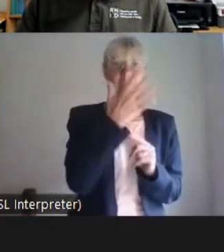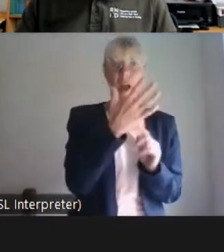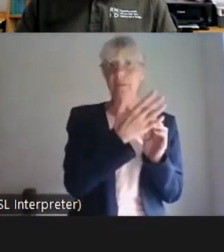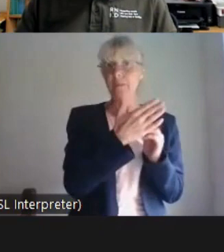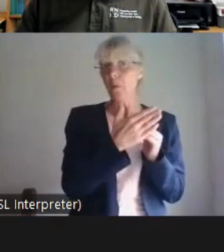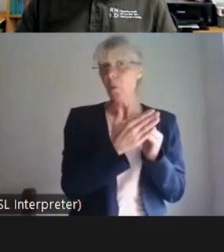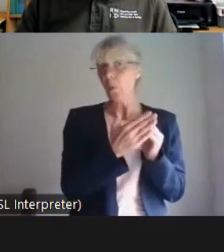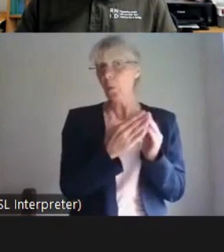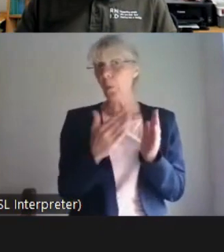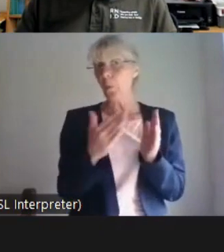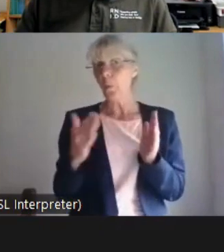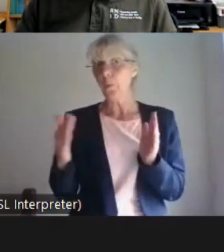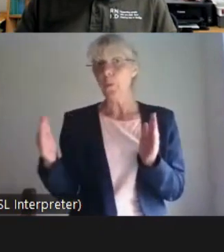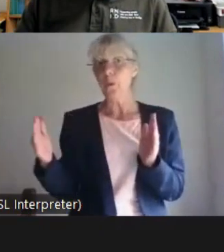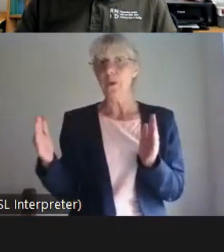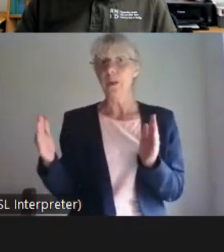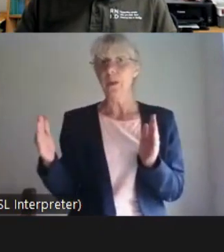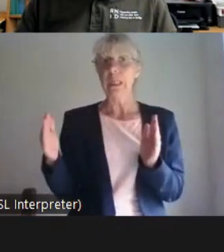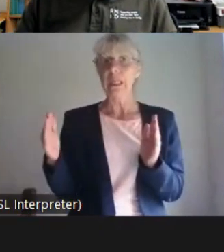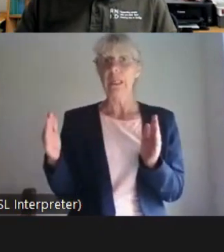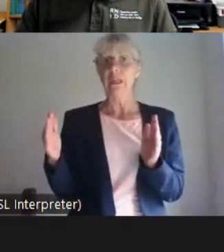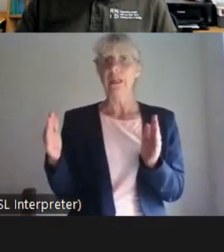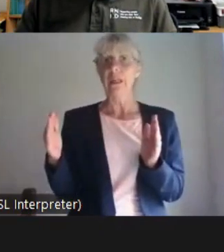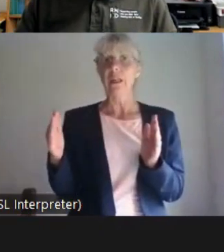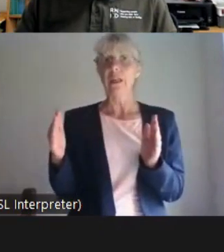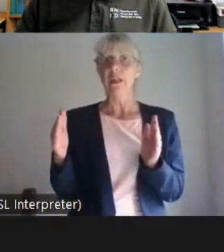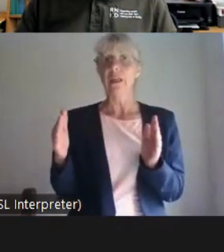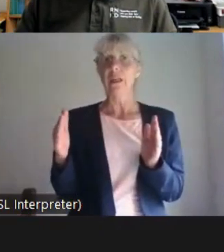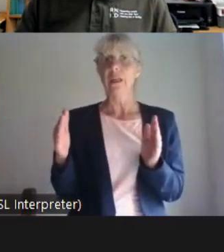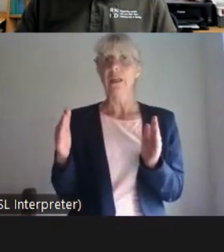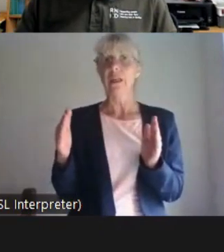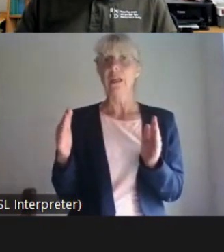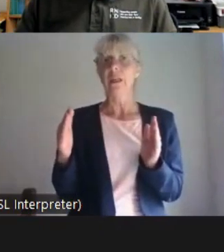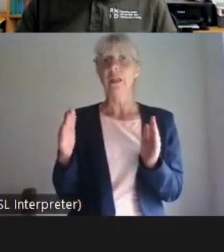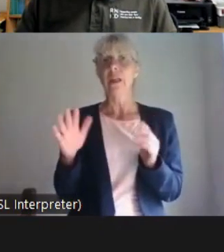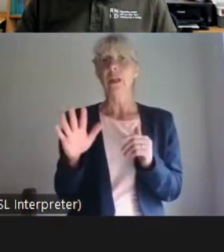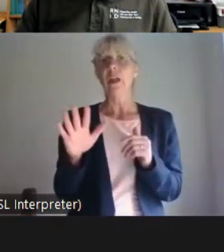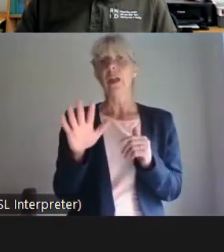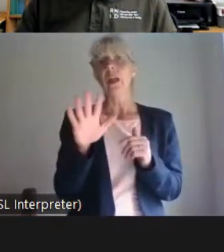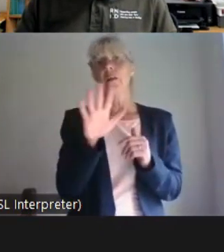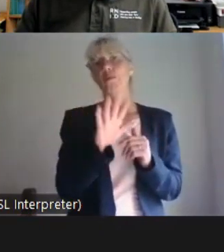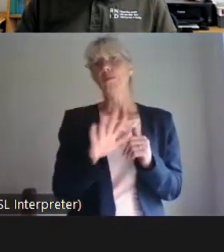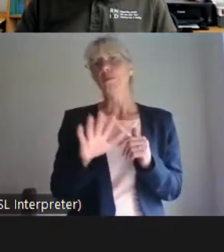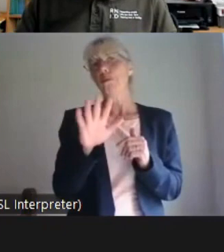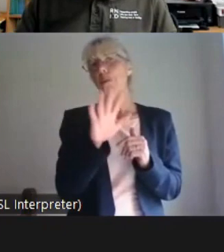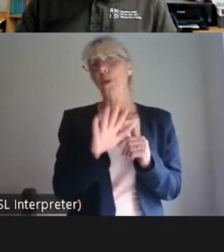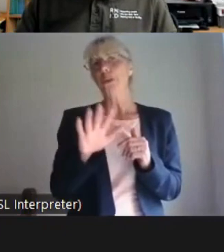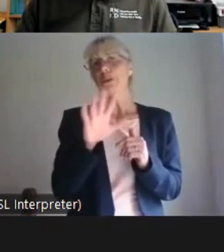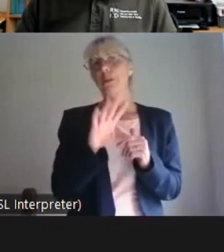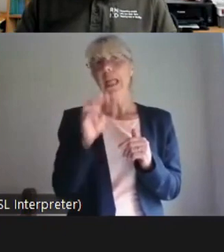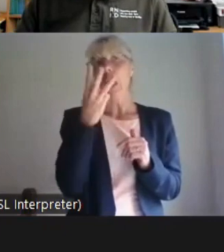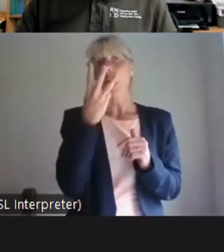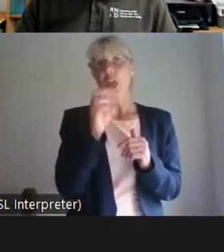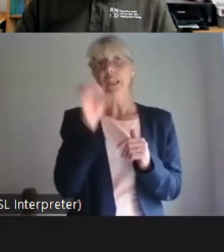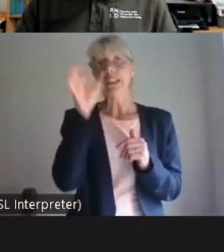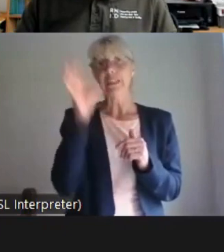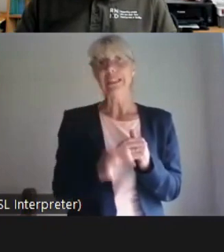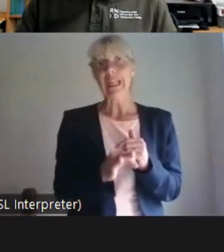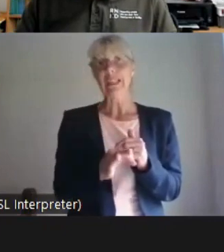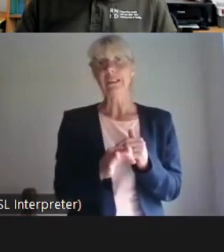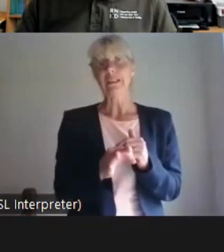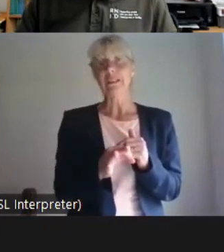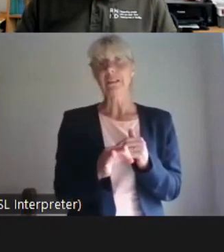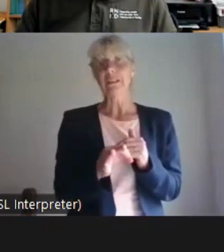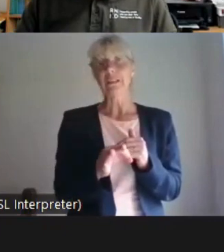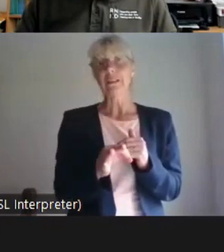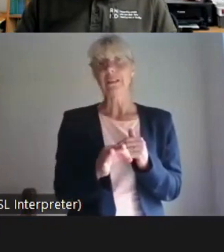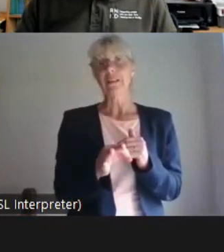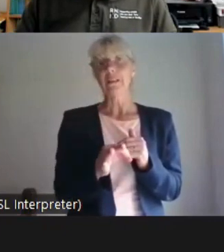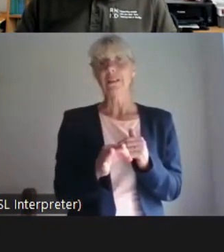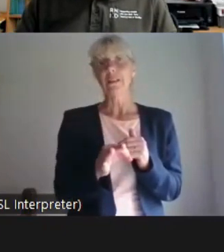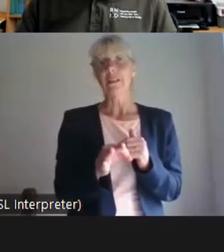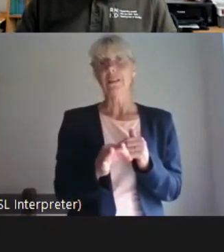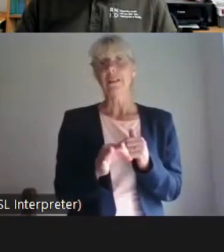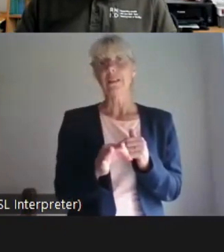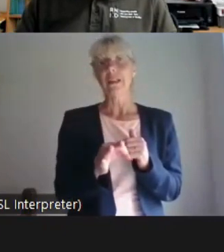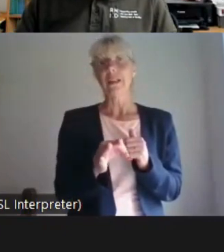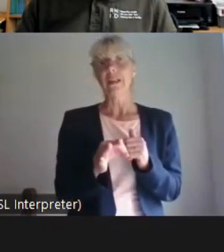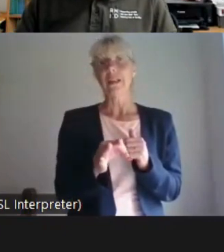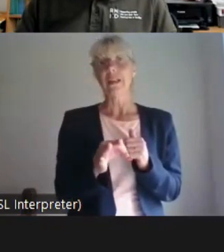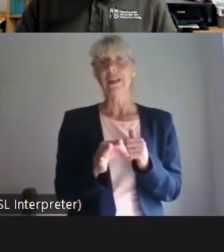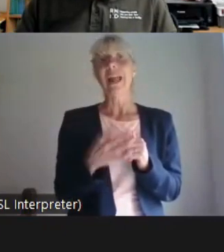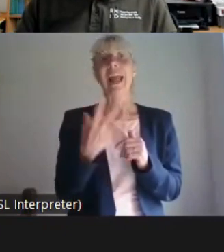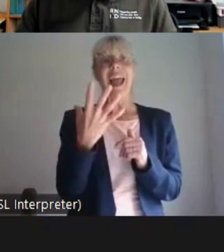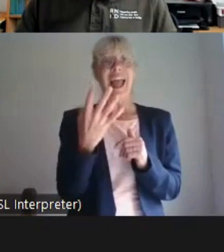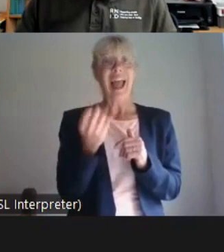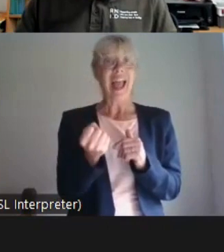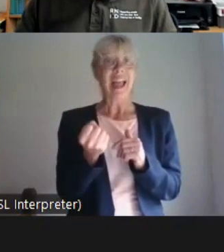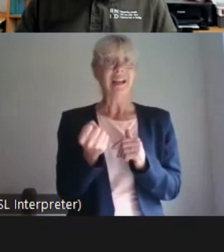um approximately again as [ __ ] was saying 30 percent will um will have a a hearing problem um